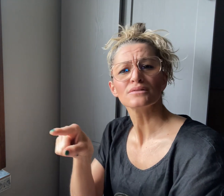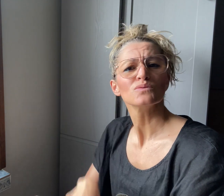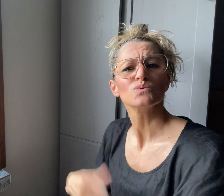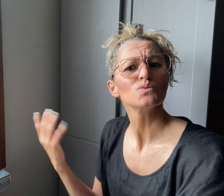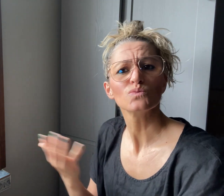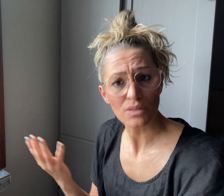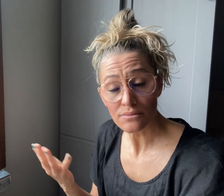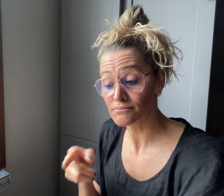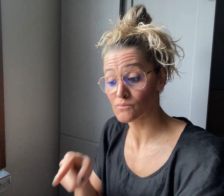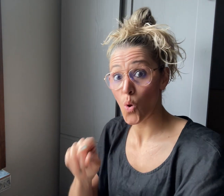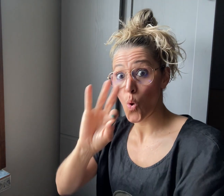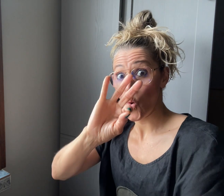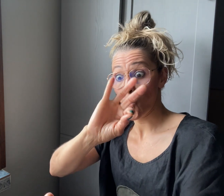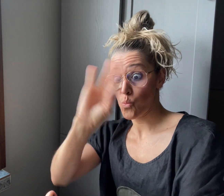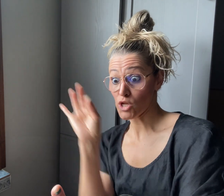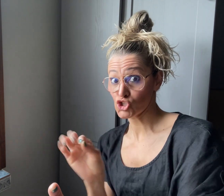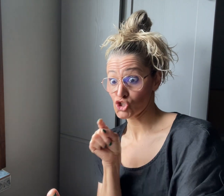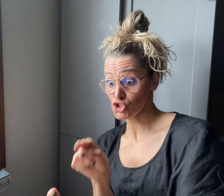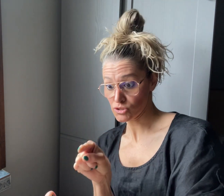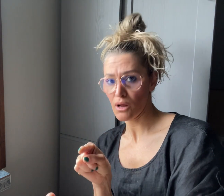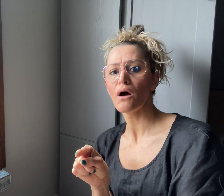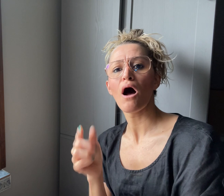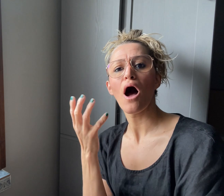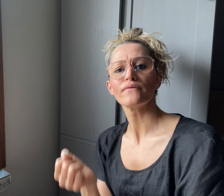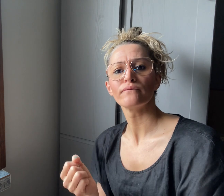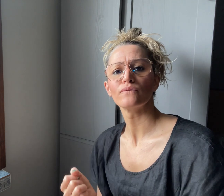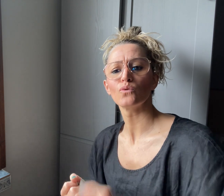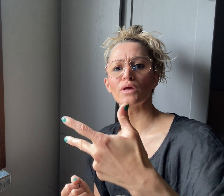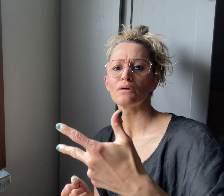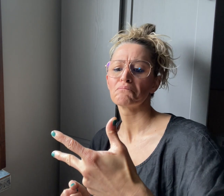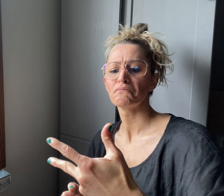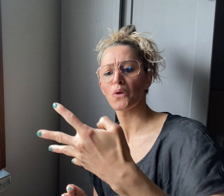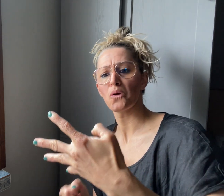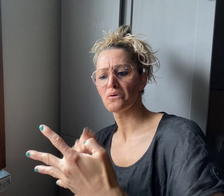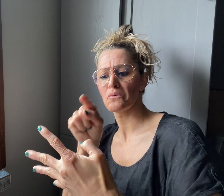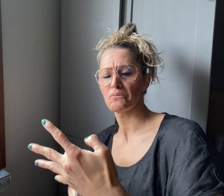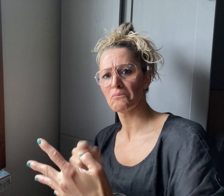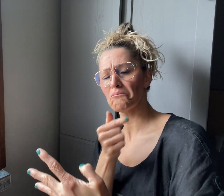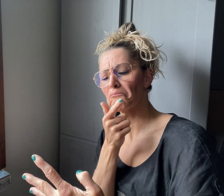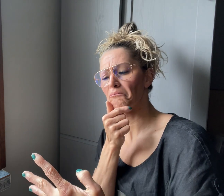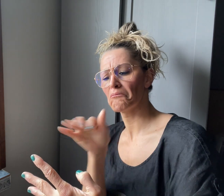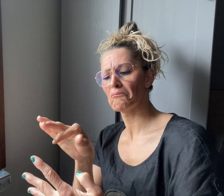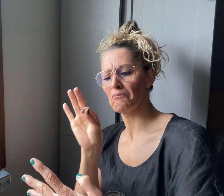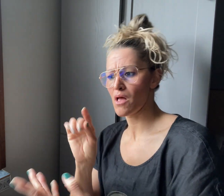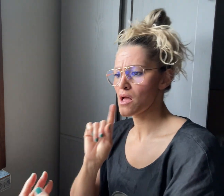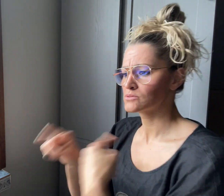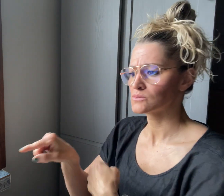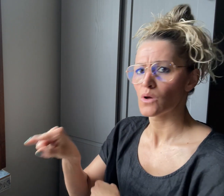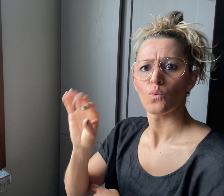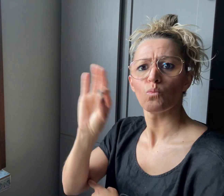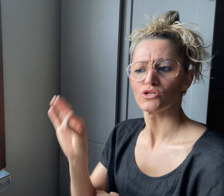a way that all three or four possible answers can be